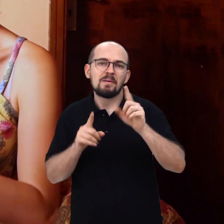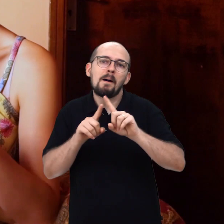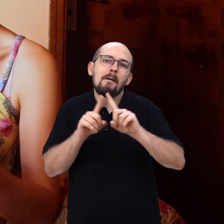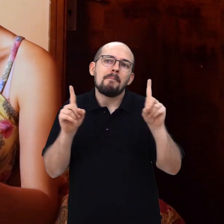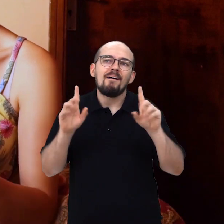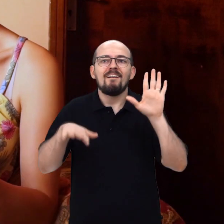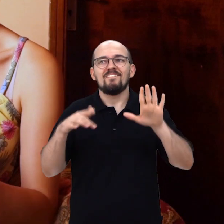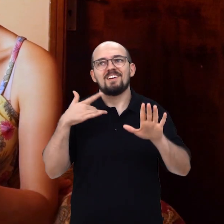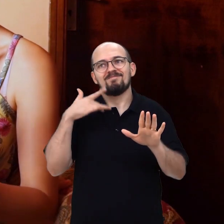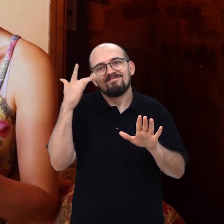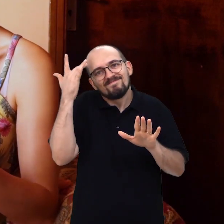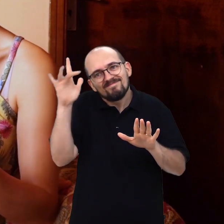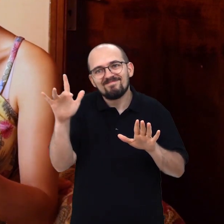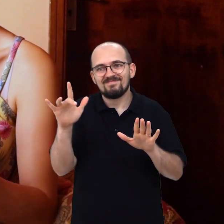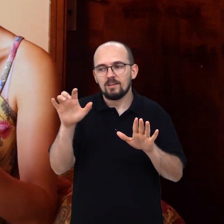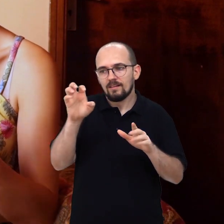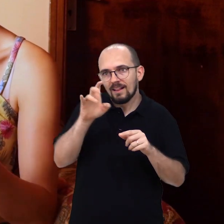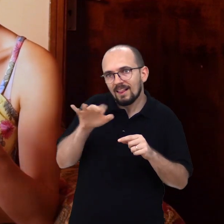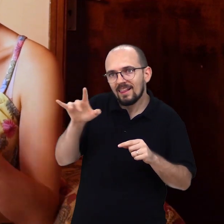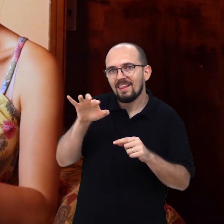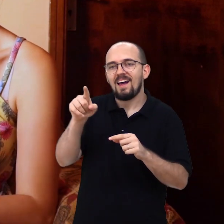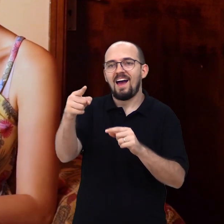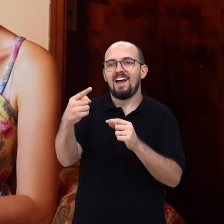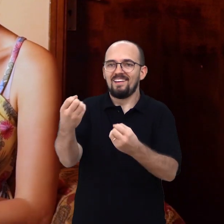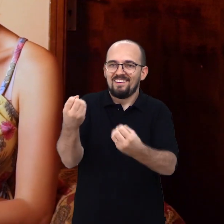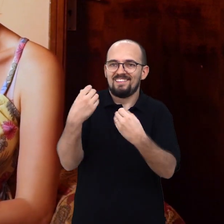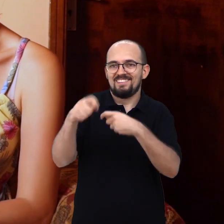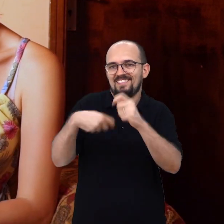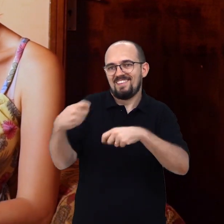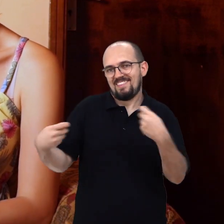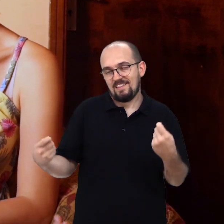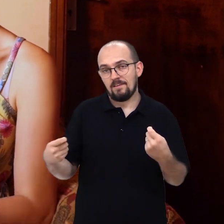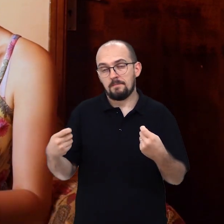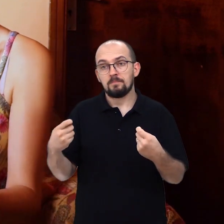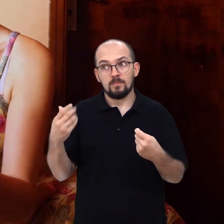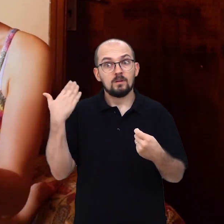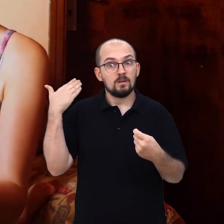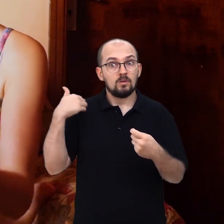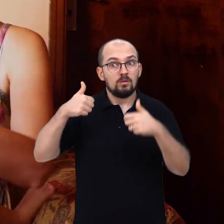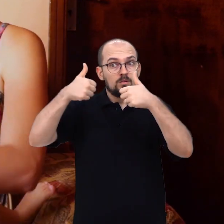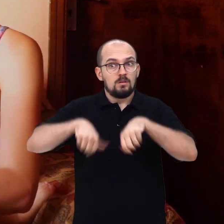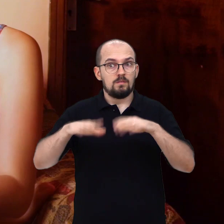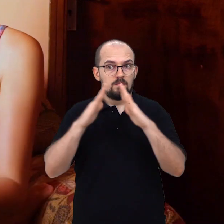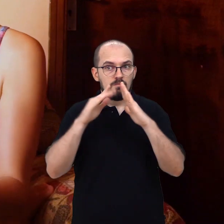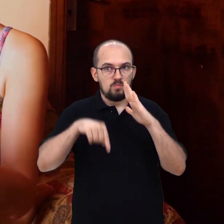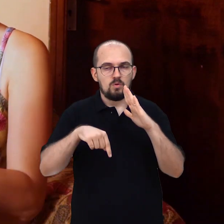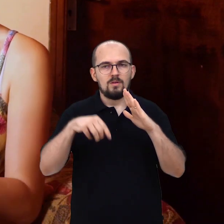And if we don't know how to sign something, we write. He shows us how to sign it. When I was living here, Murillo came by.